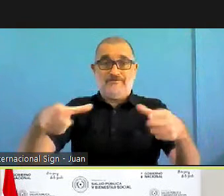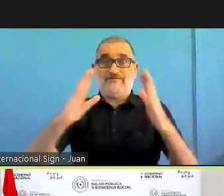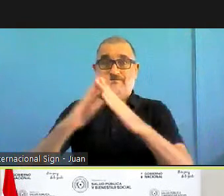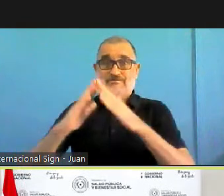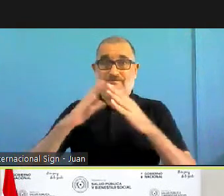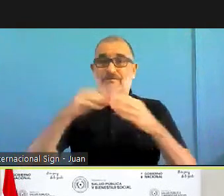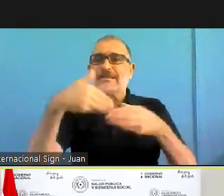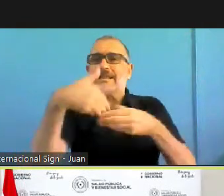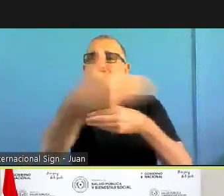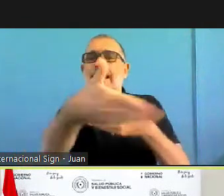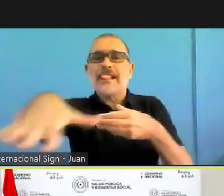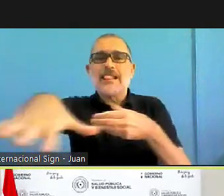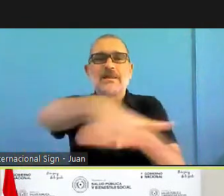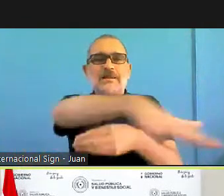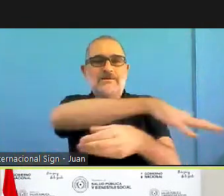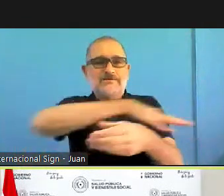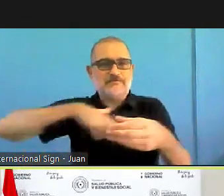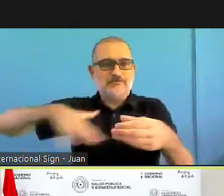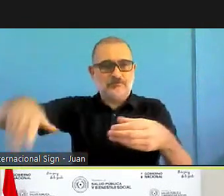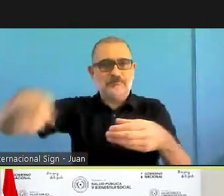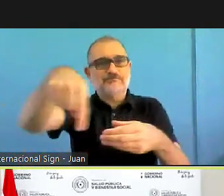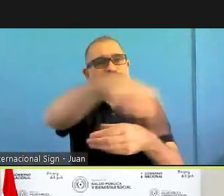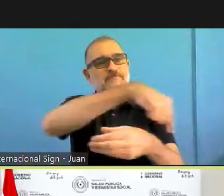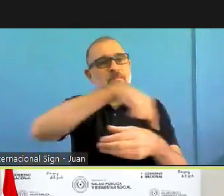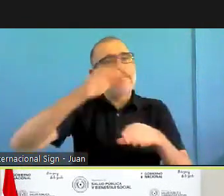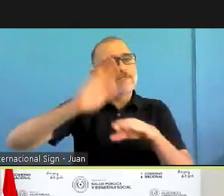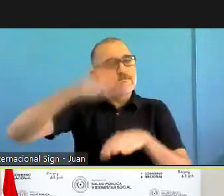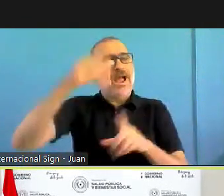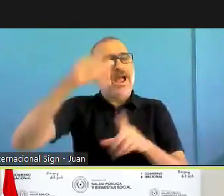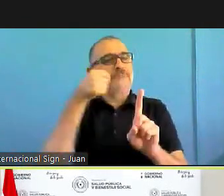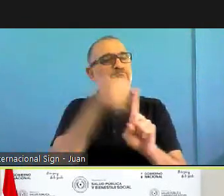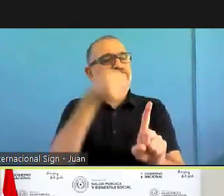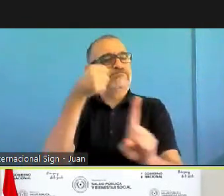indicators of the groups of patients with diabetes, for example,